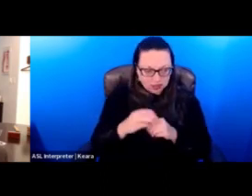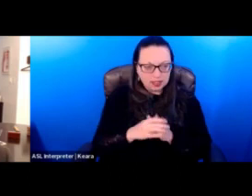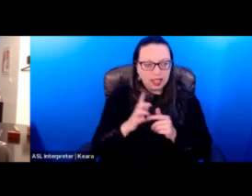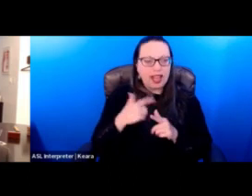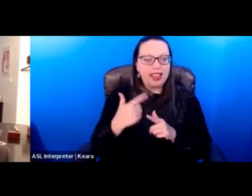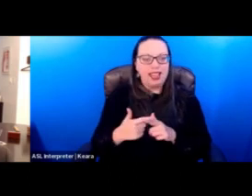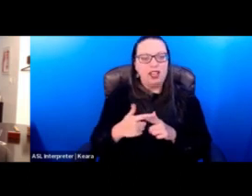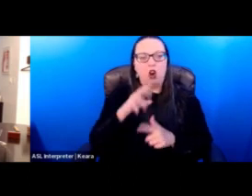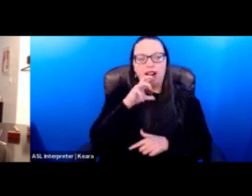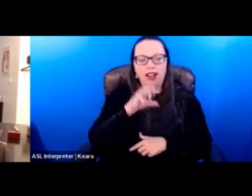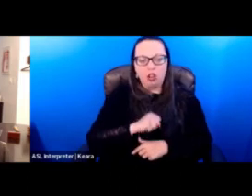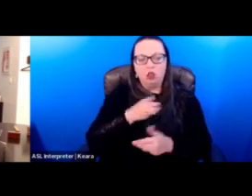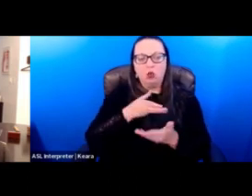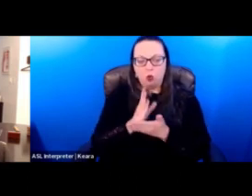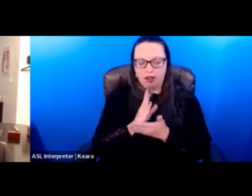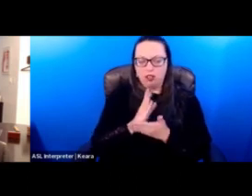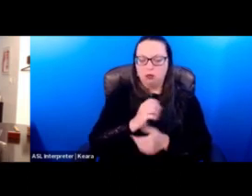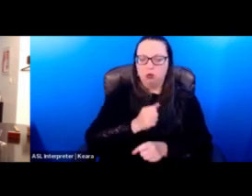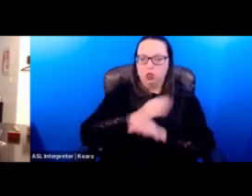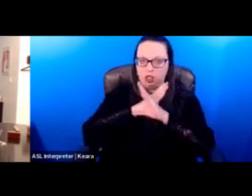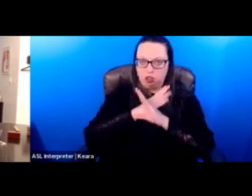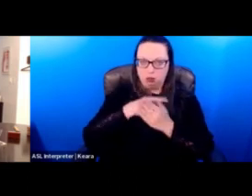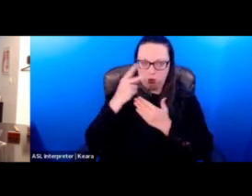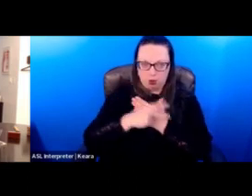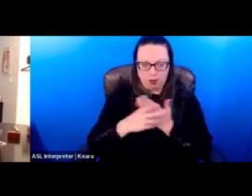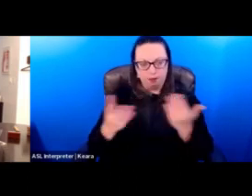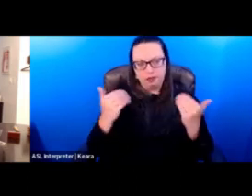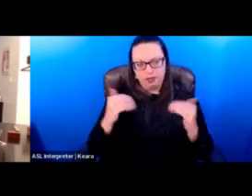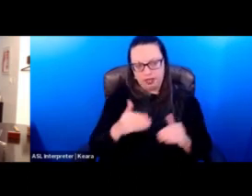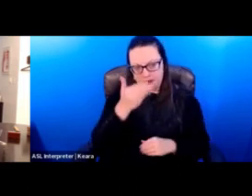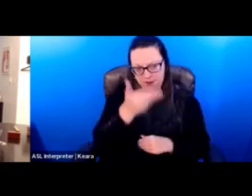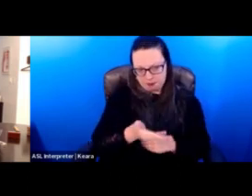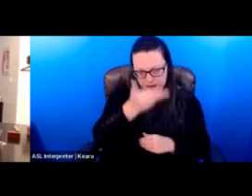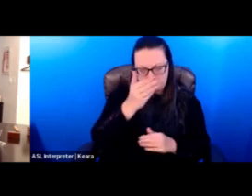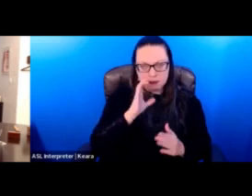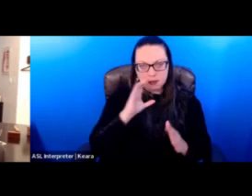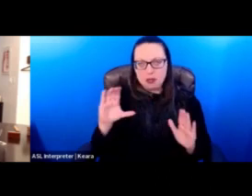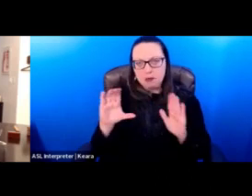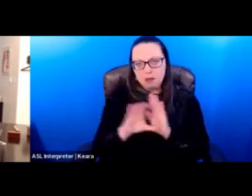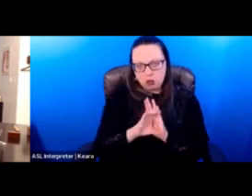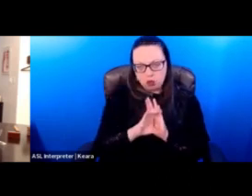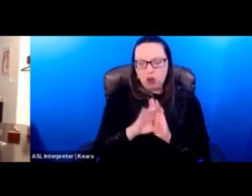the next slide. This slide is what we refer to as a depiction of the eight national aging